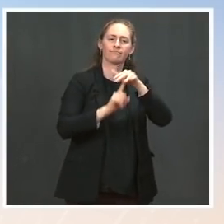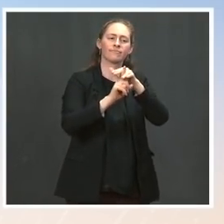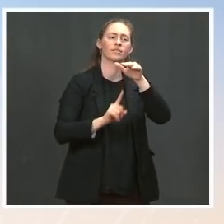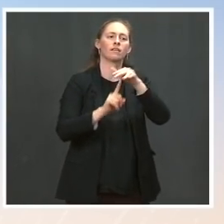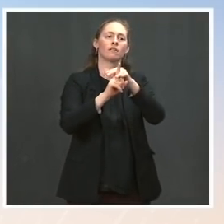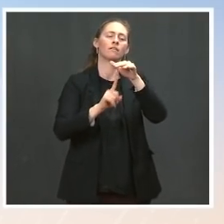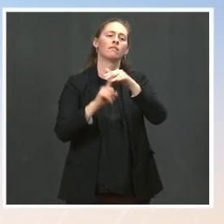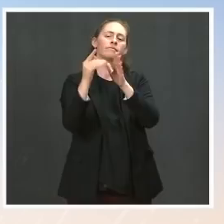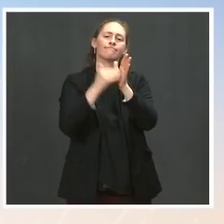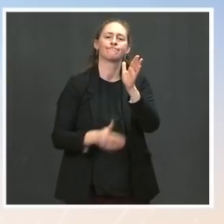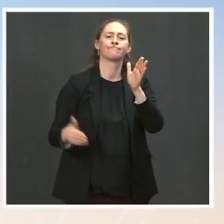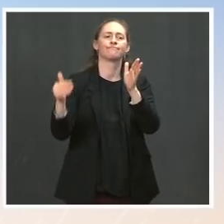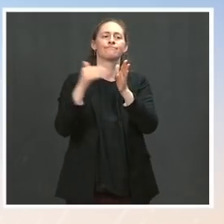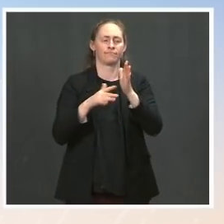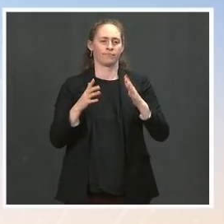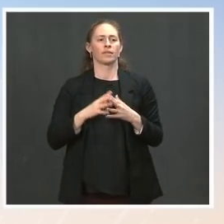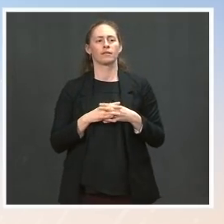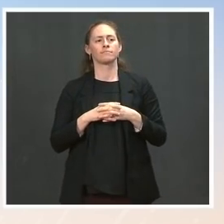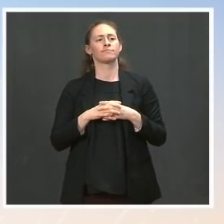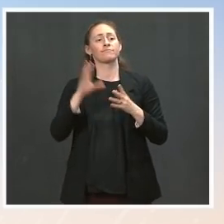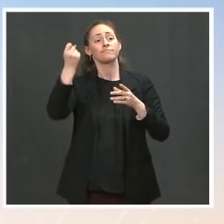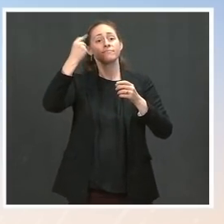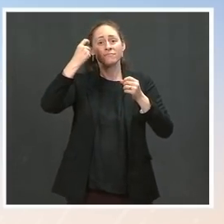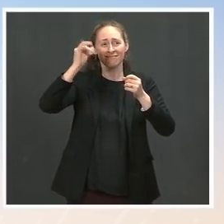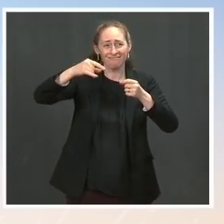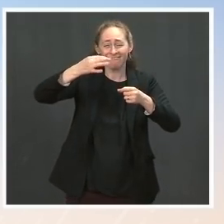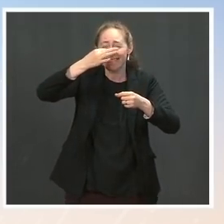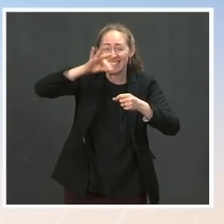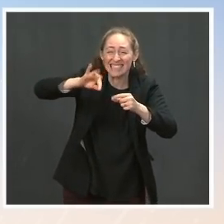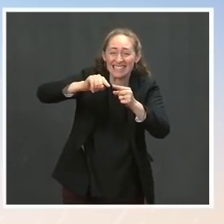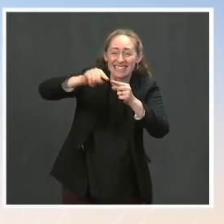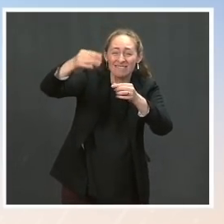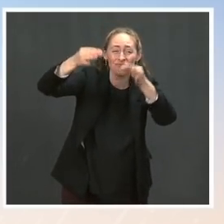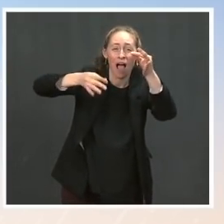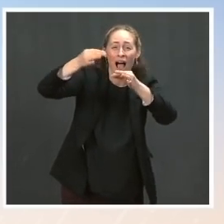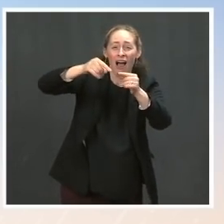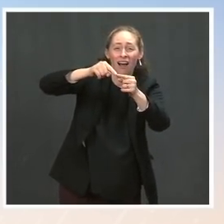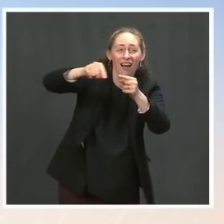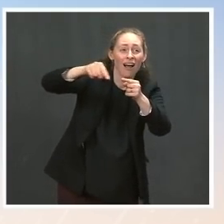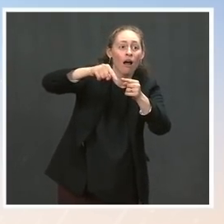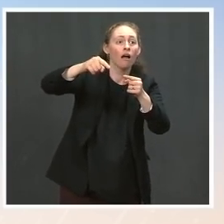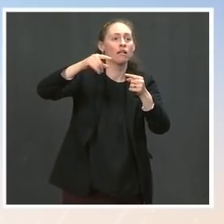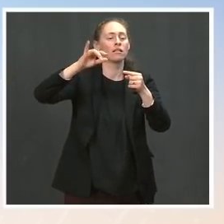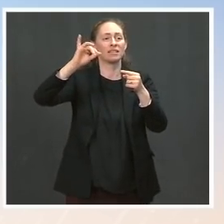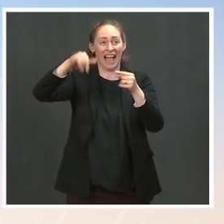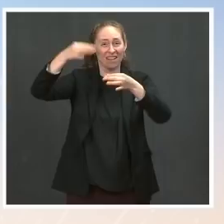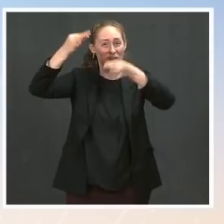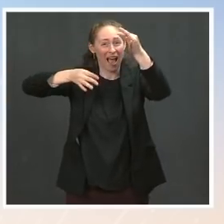within just a few miles of where the tragic events happened just a year ago.